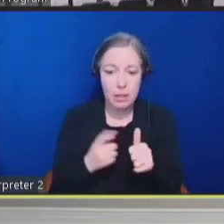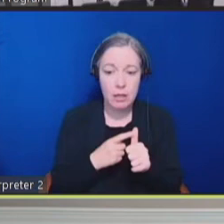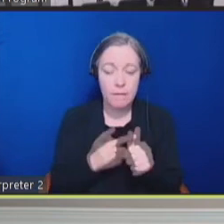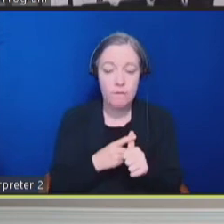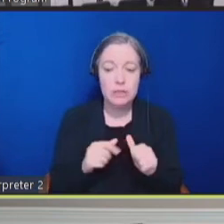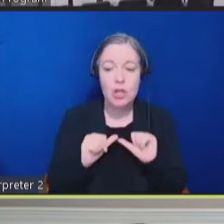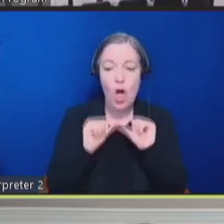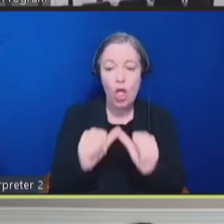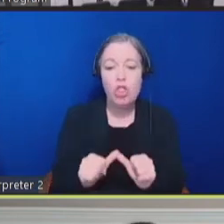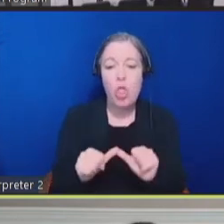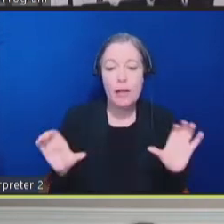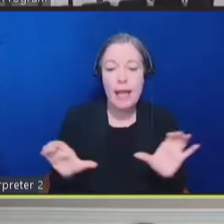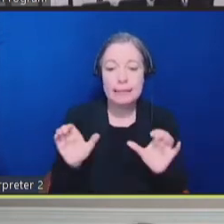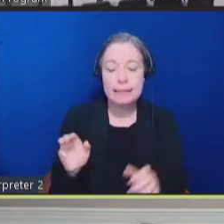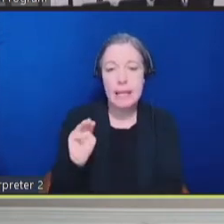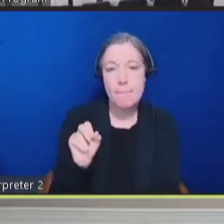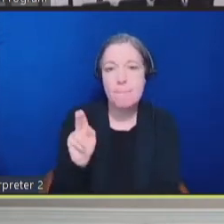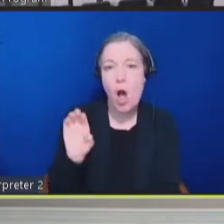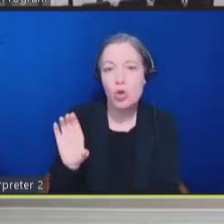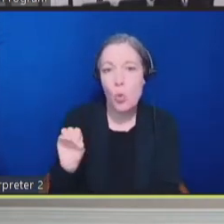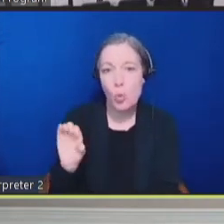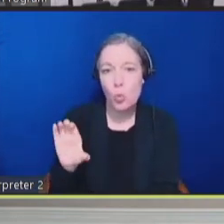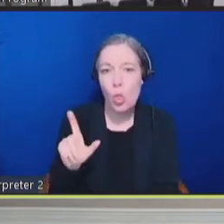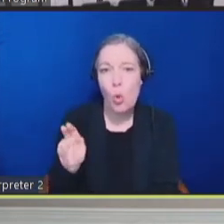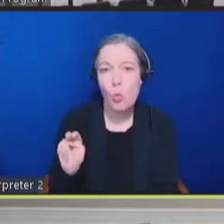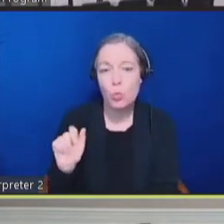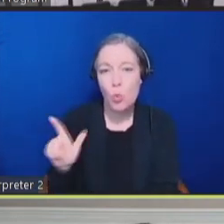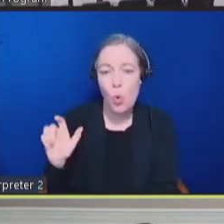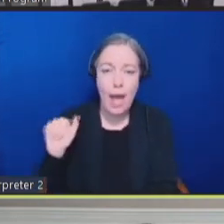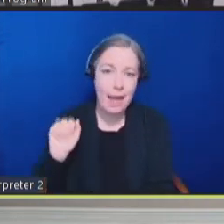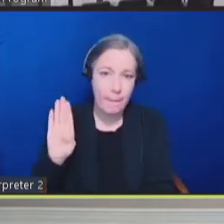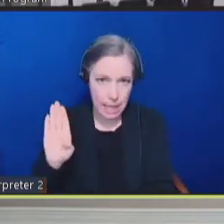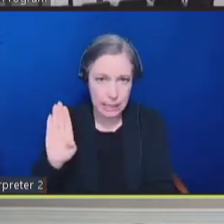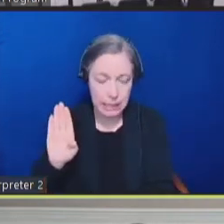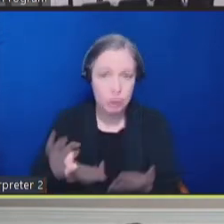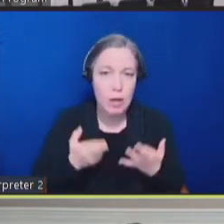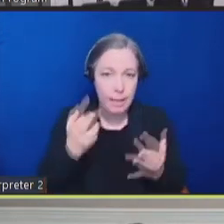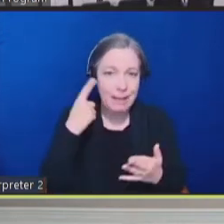monoclonal antibody recommended for all infants less than eight months.